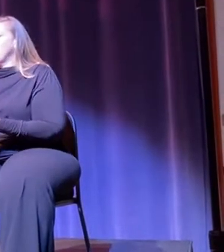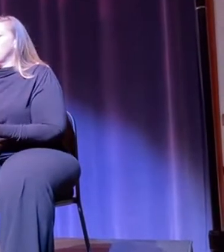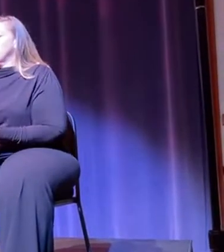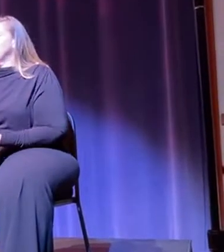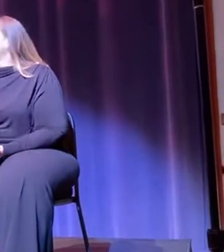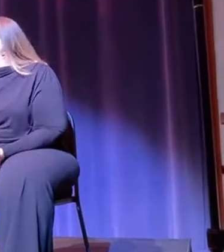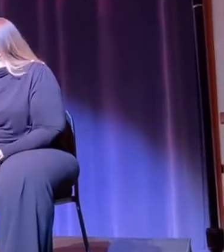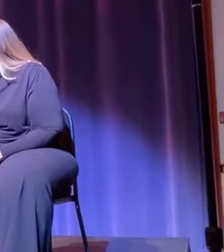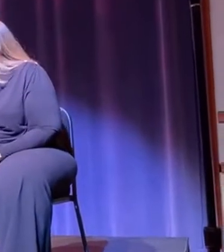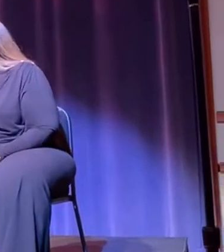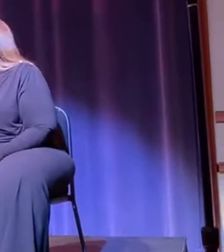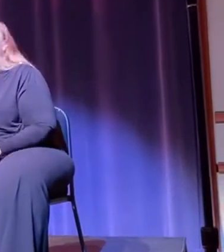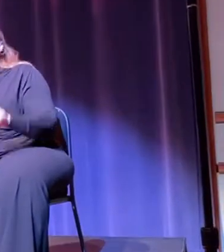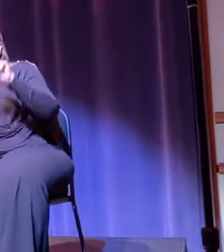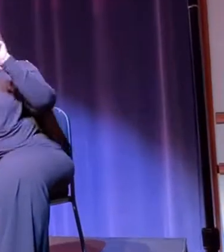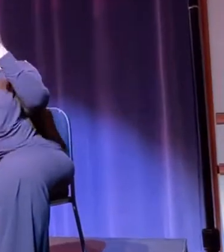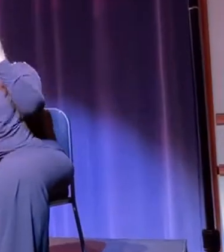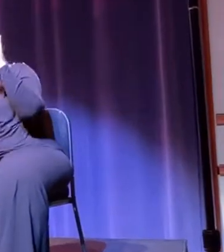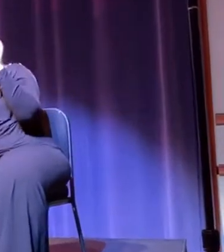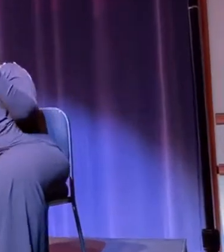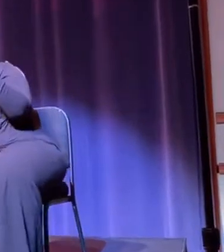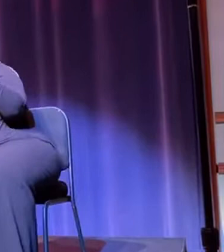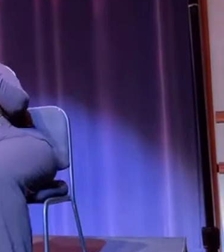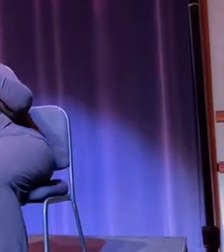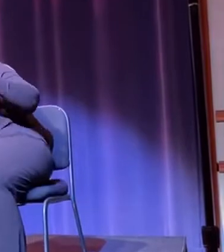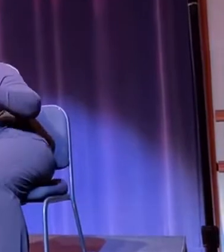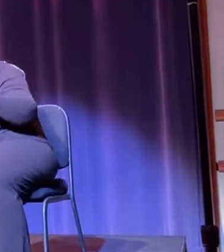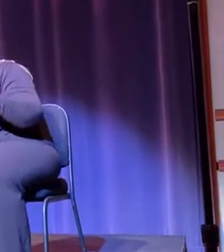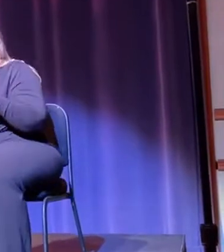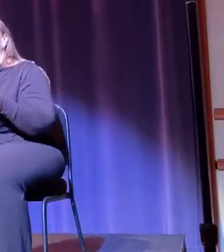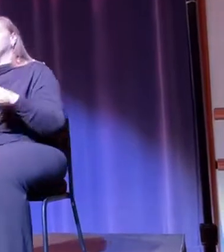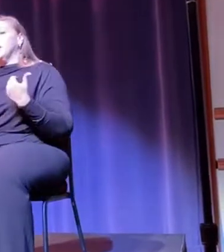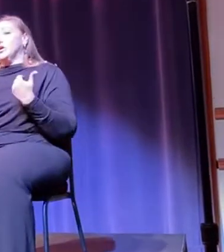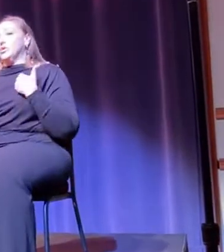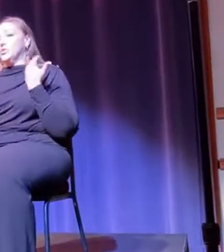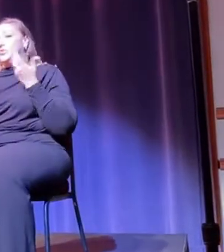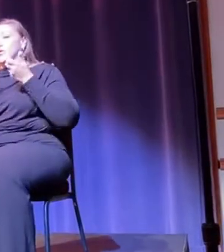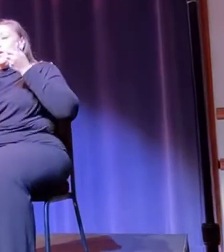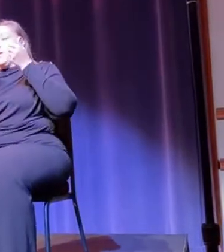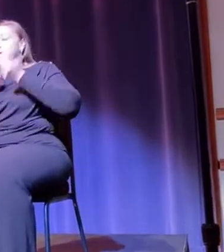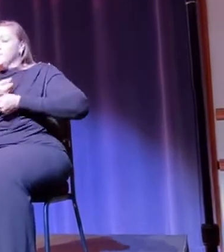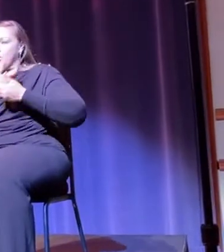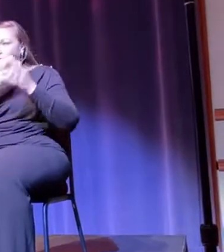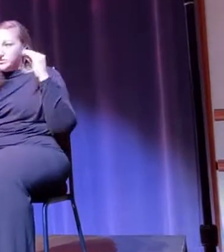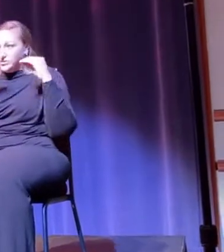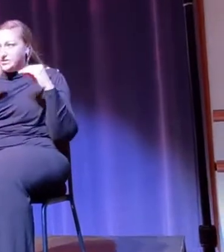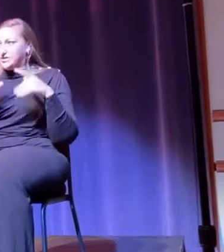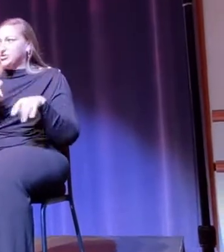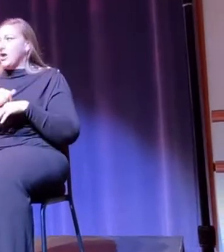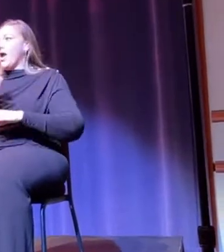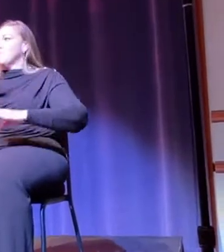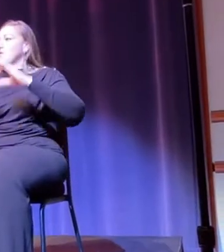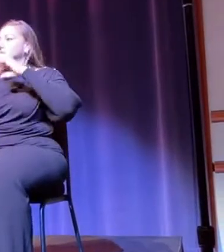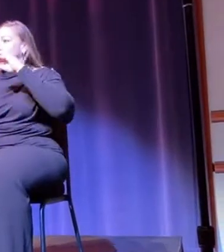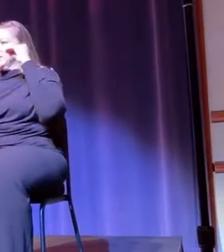My first job was a youth martial arts instructor and as a youth poetry teacher, I coached high school poetry slam